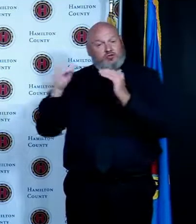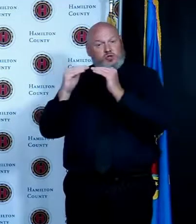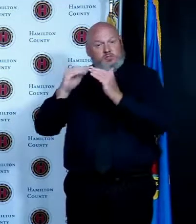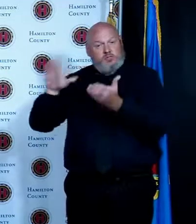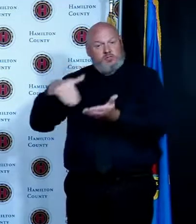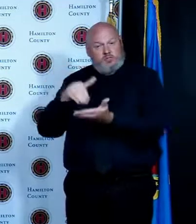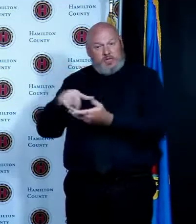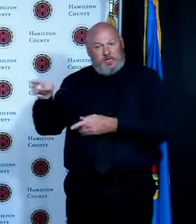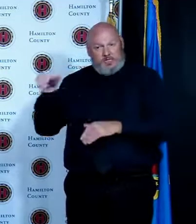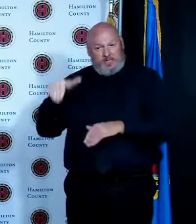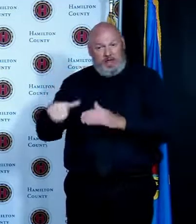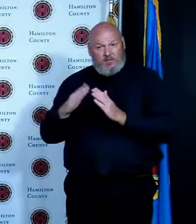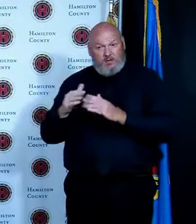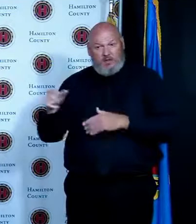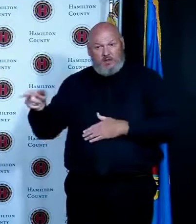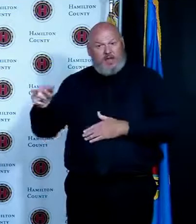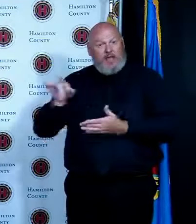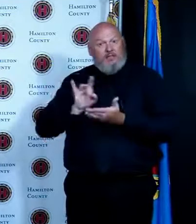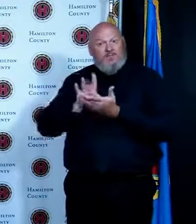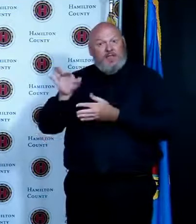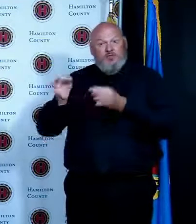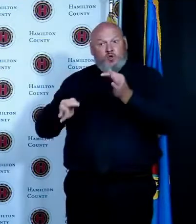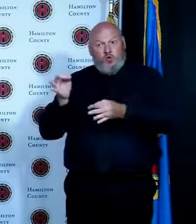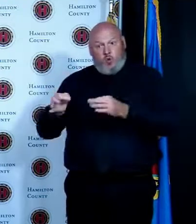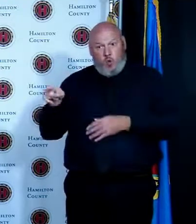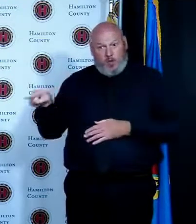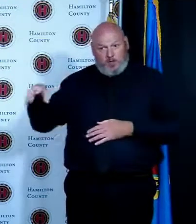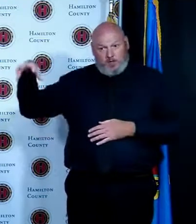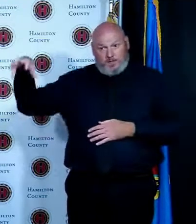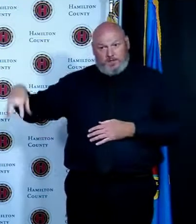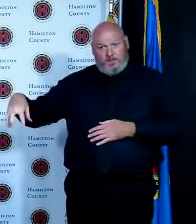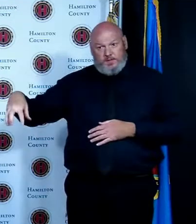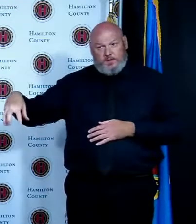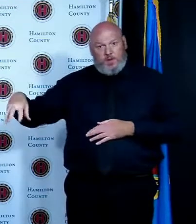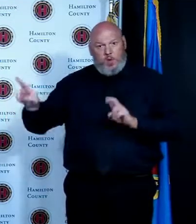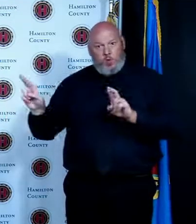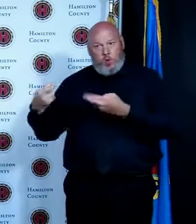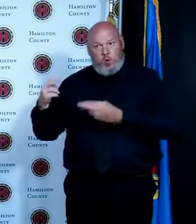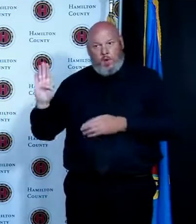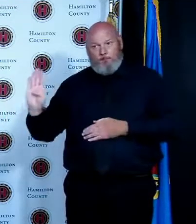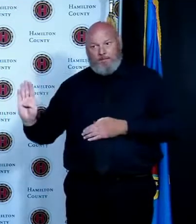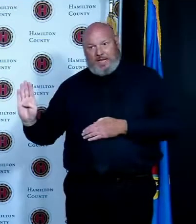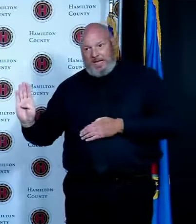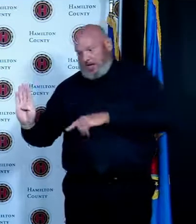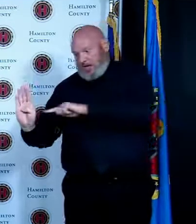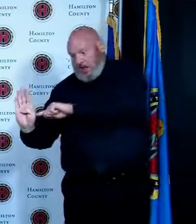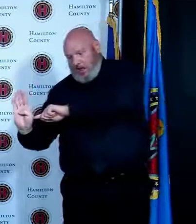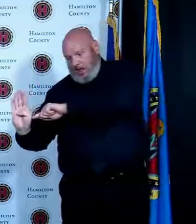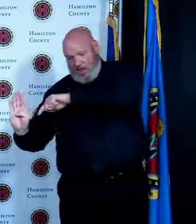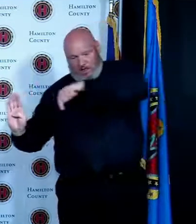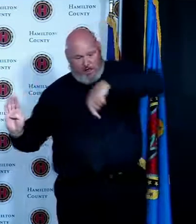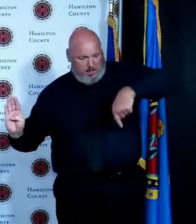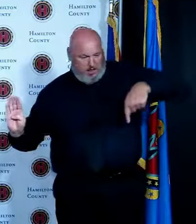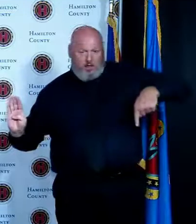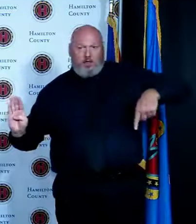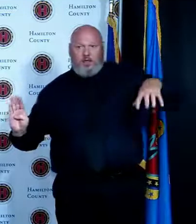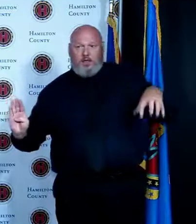tenants to get limited legal advice to learn about resources available to them and probably most importantly to apply